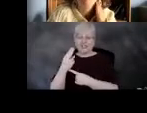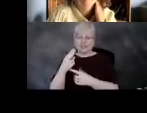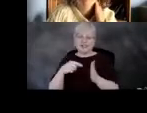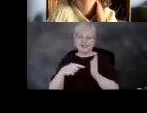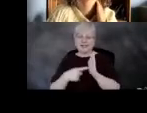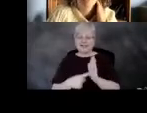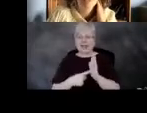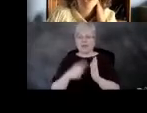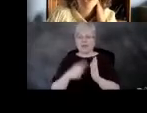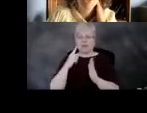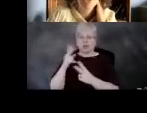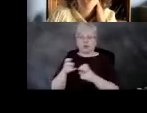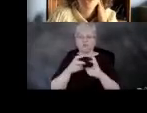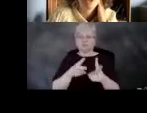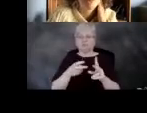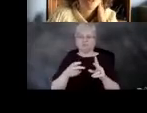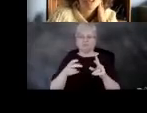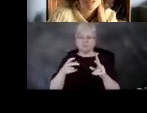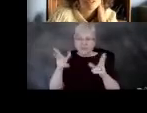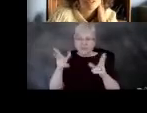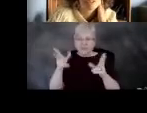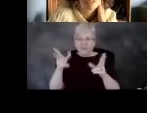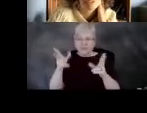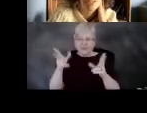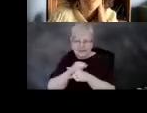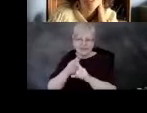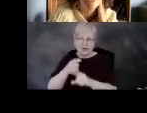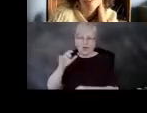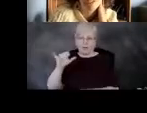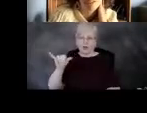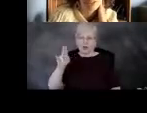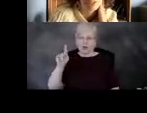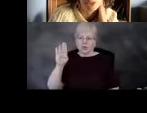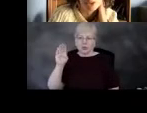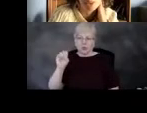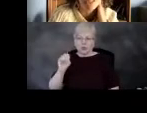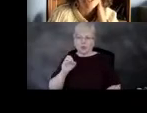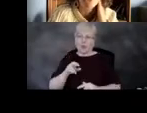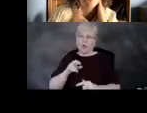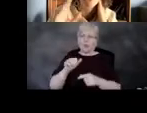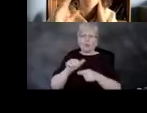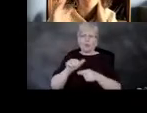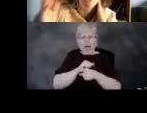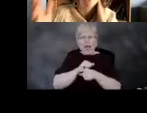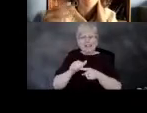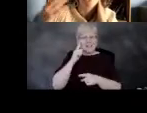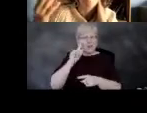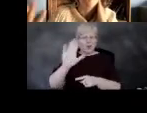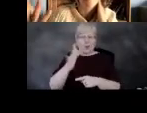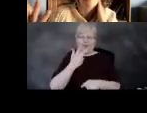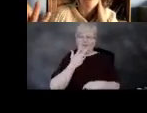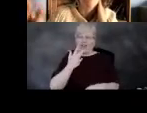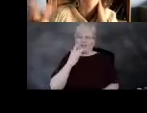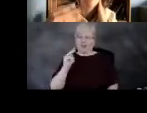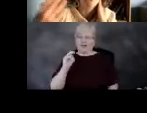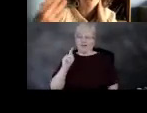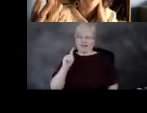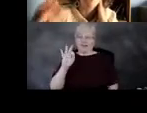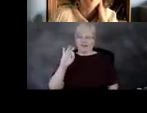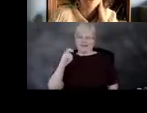mess around with putting audio description on for 17:31:21 many of your favorite Netflix shows just to start thinking about what audio description